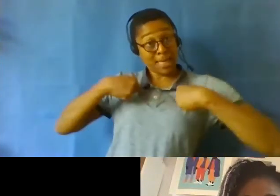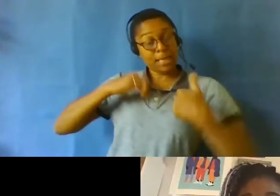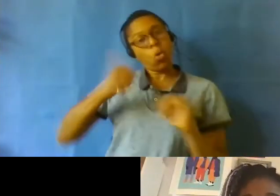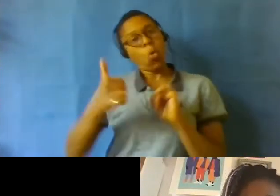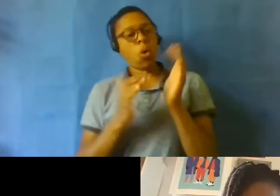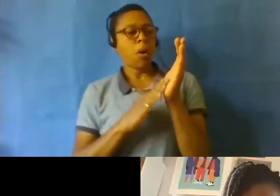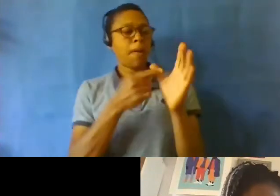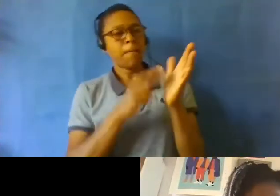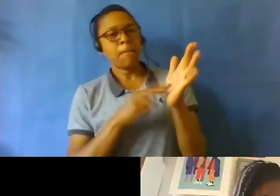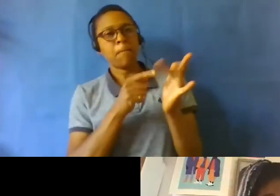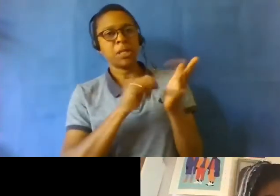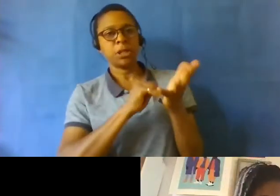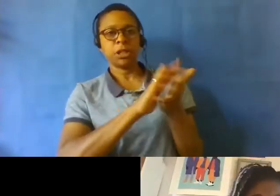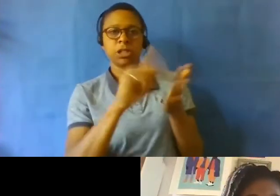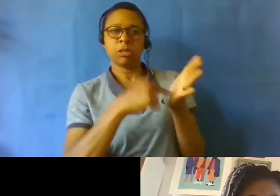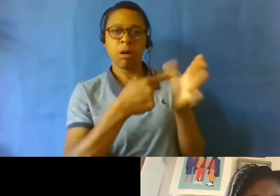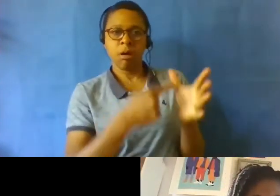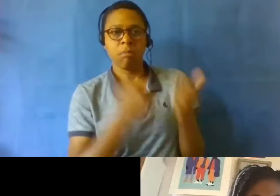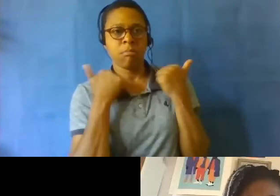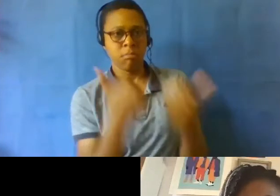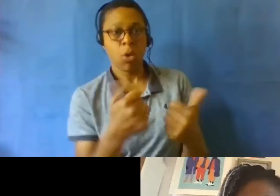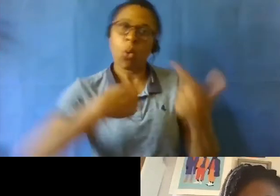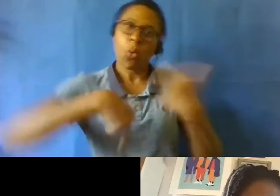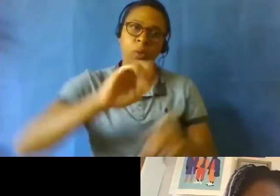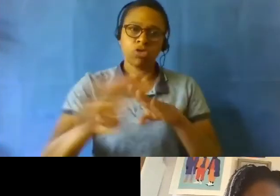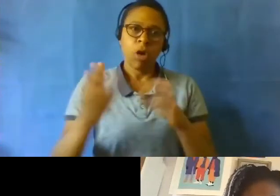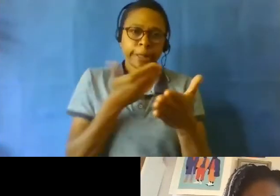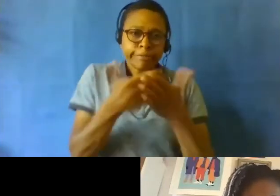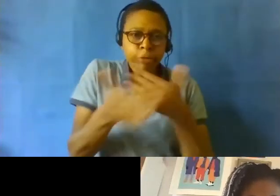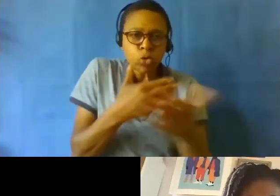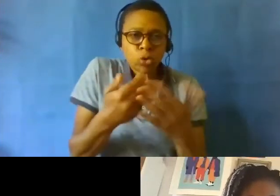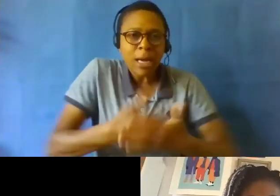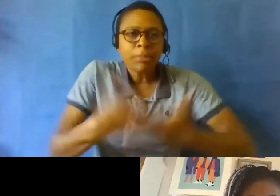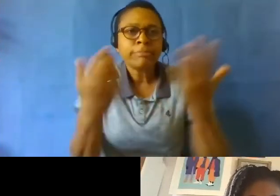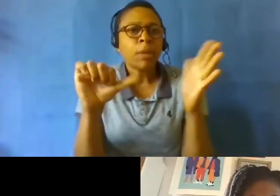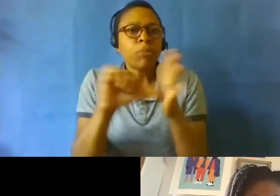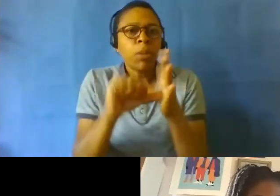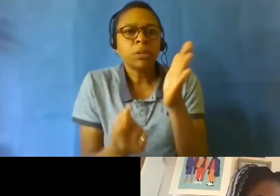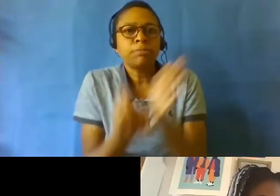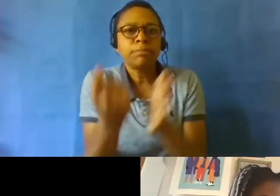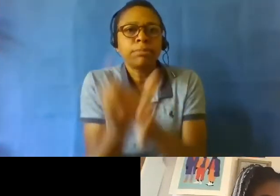will do our best to help so we'll get started today with our first panel on